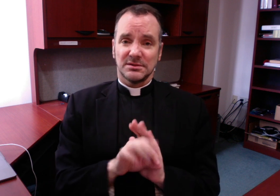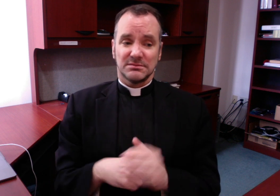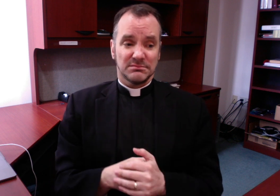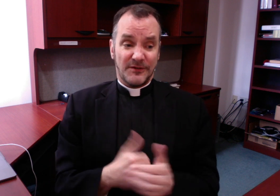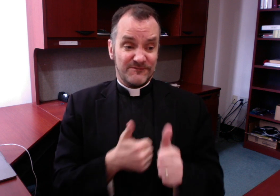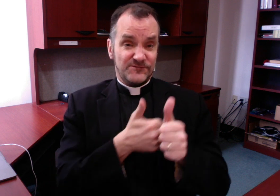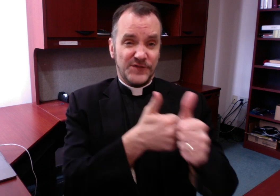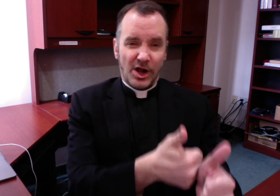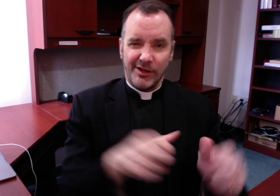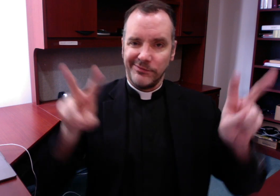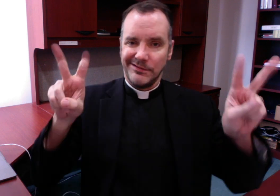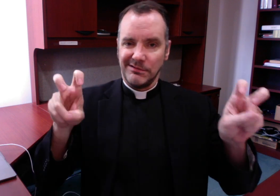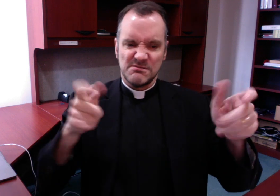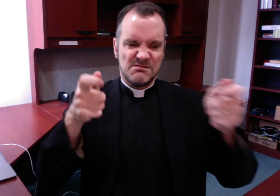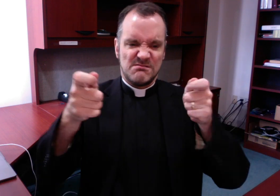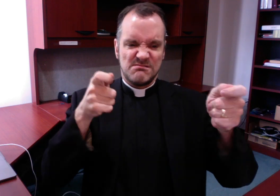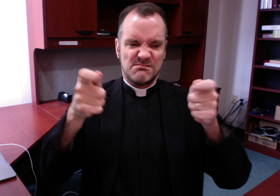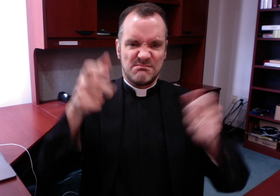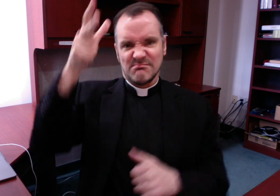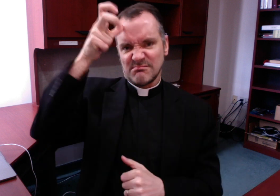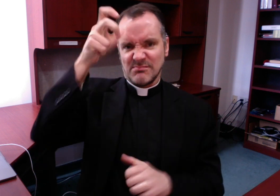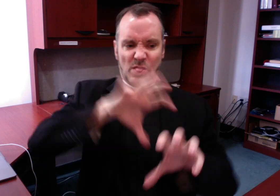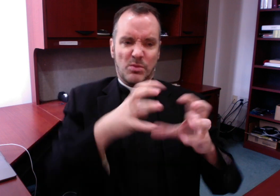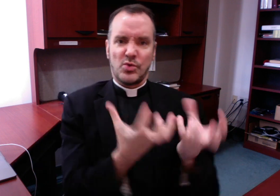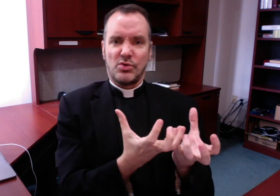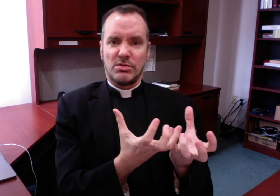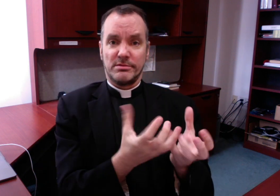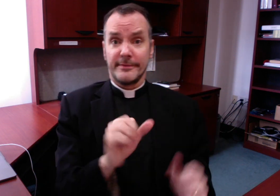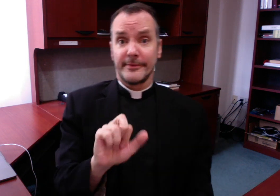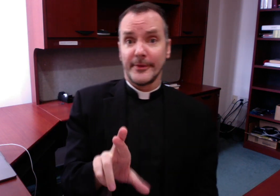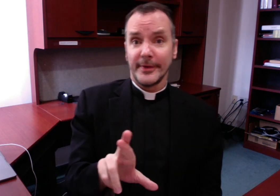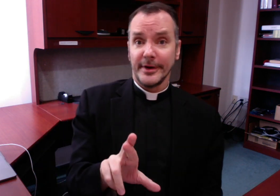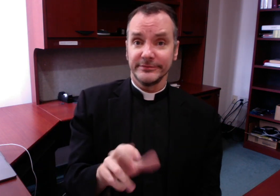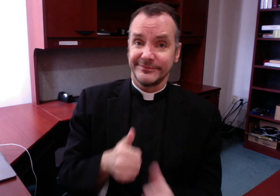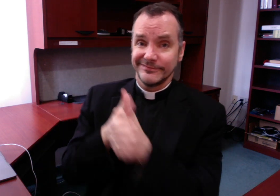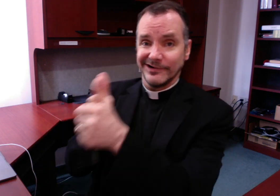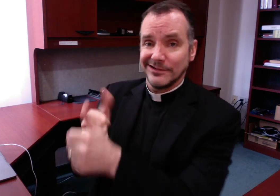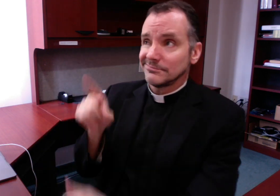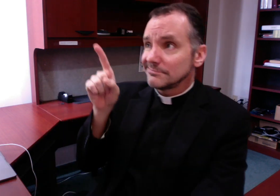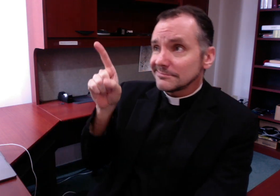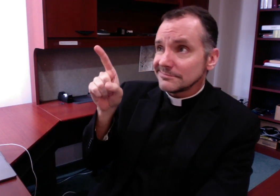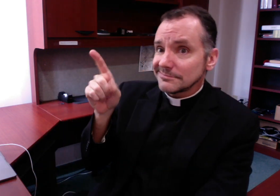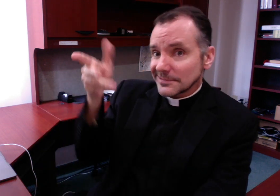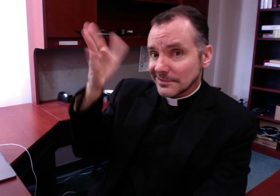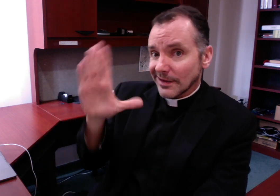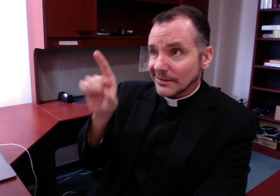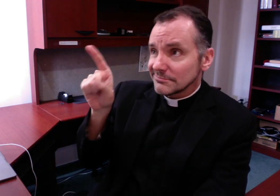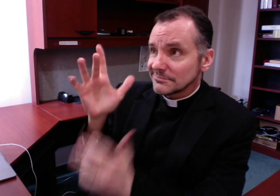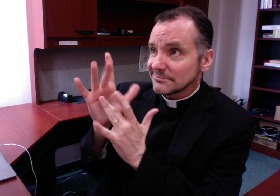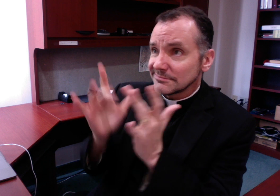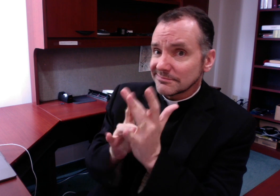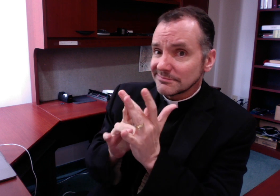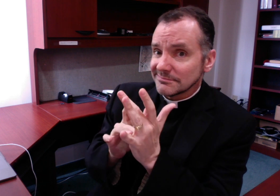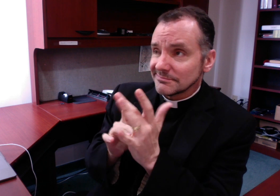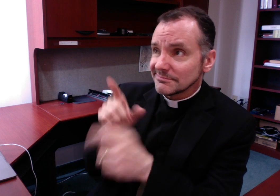Do we choose to follow the "ruler of the world", or do we follow God, who gives us